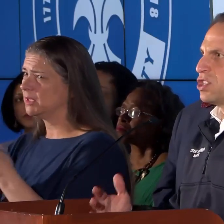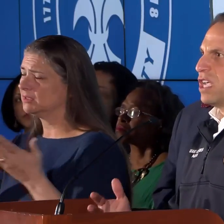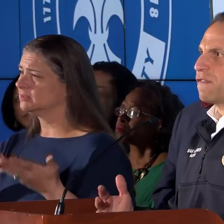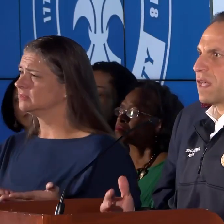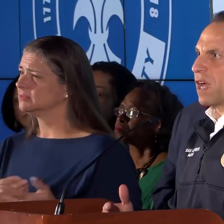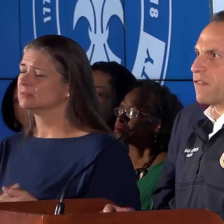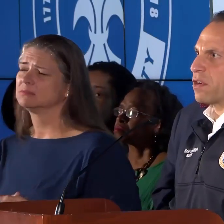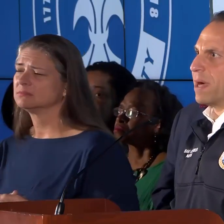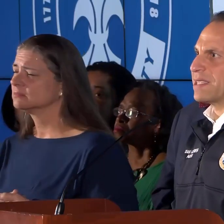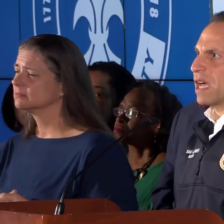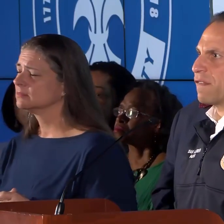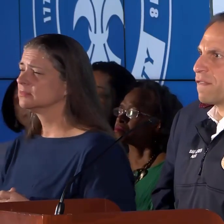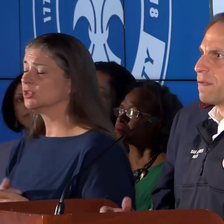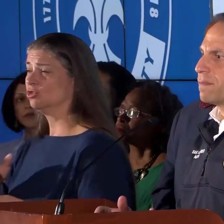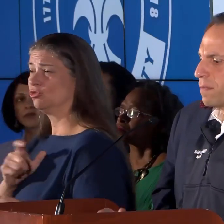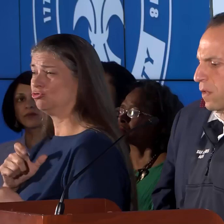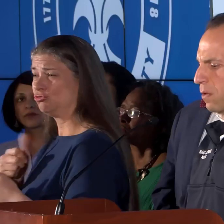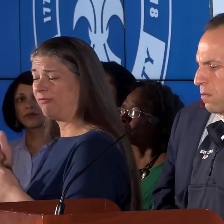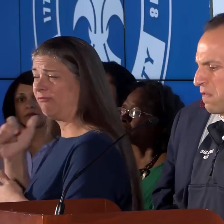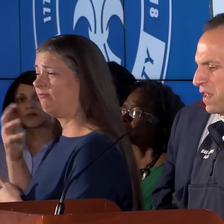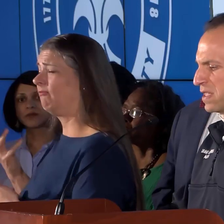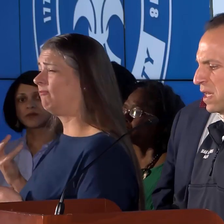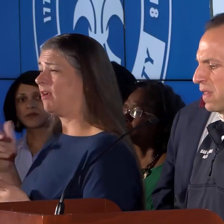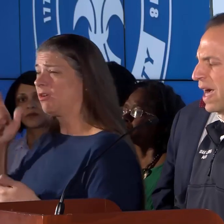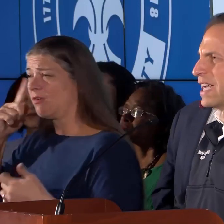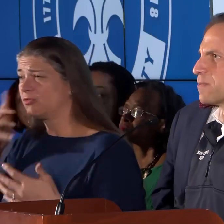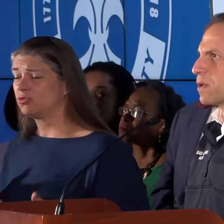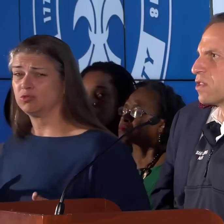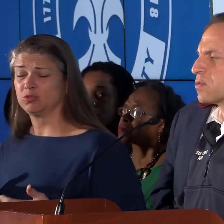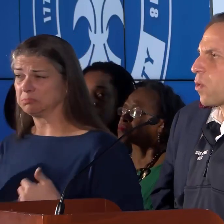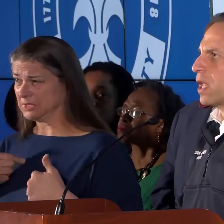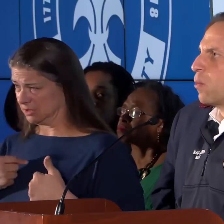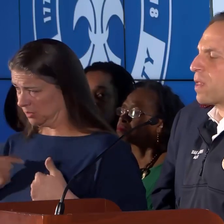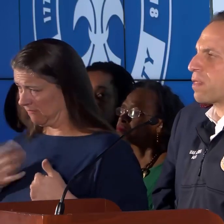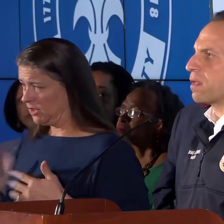the chief the governor myself we visited in the hospital this morning with